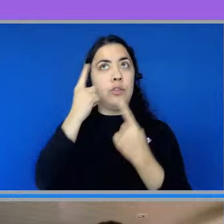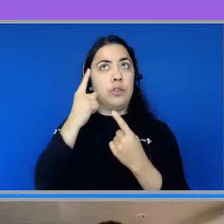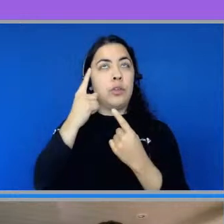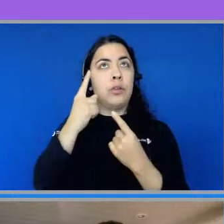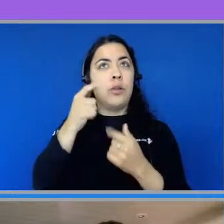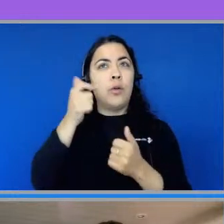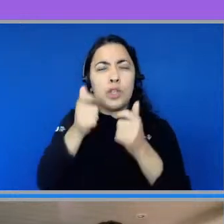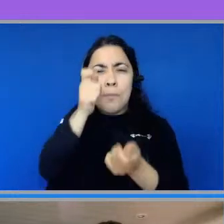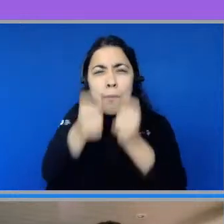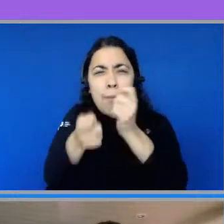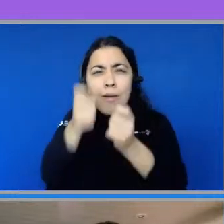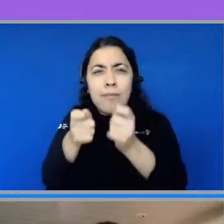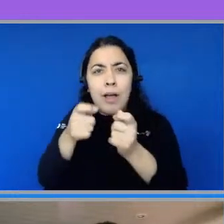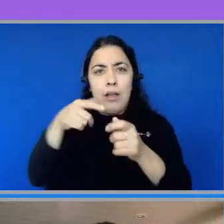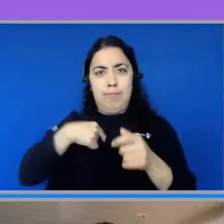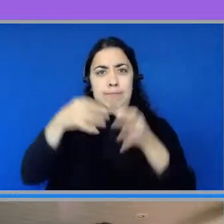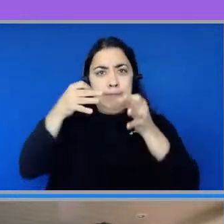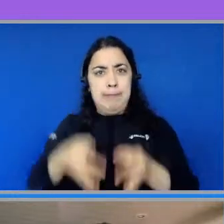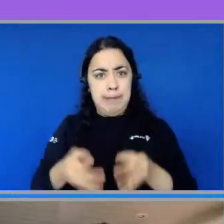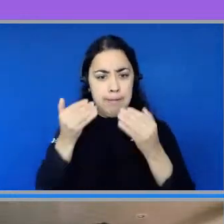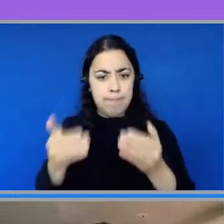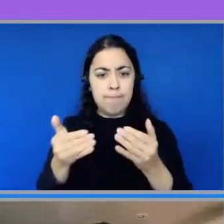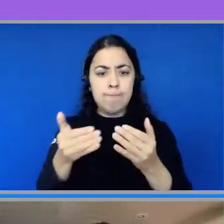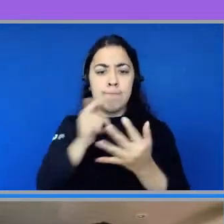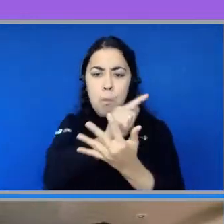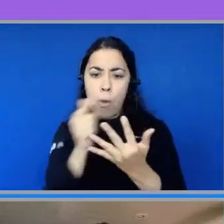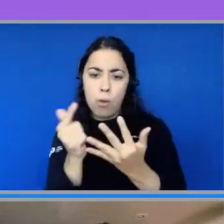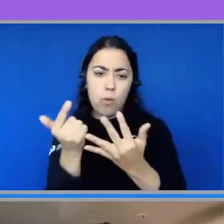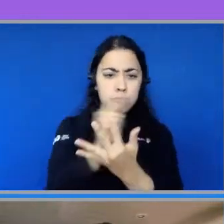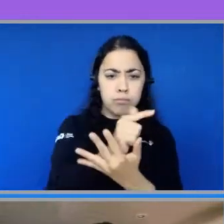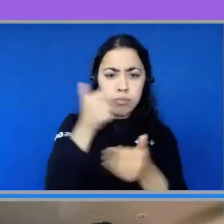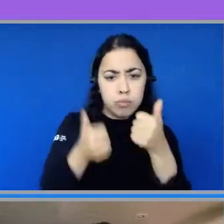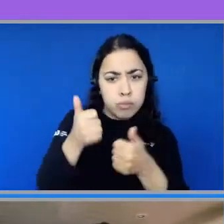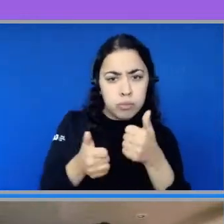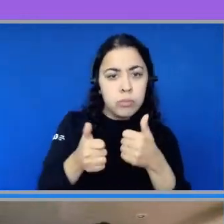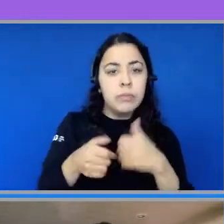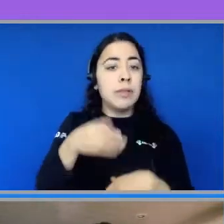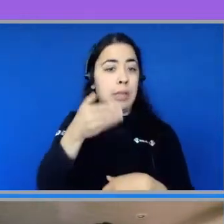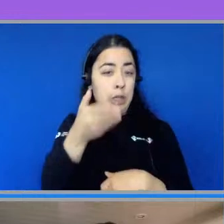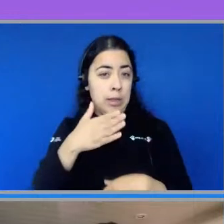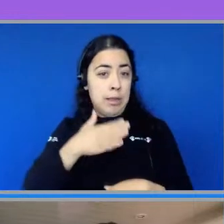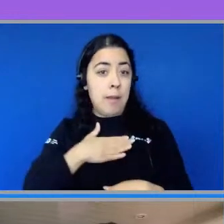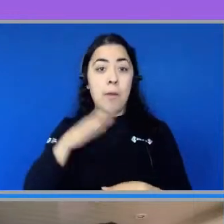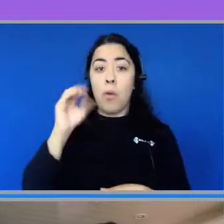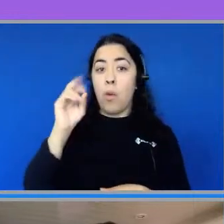modification made by order. So